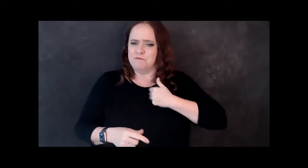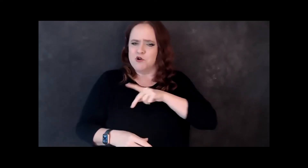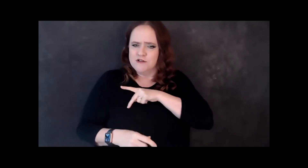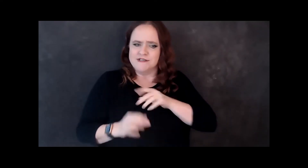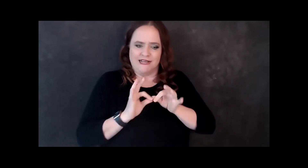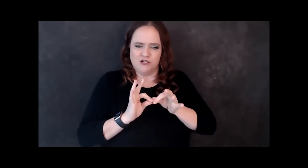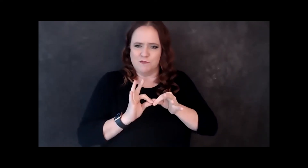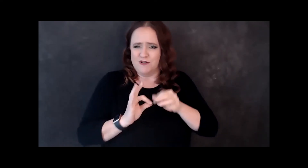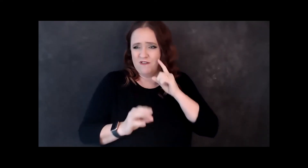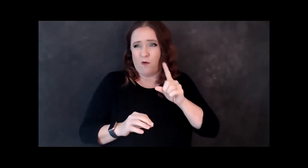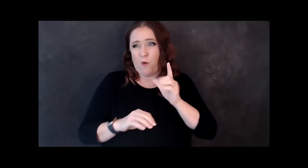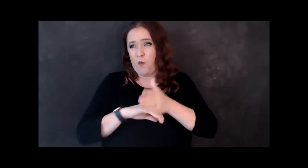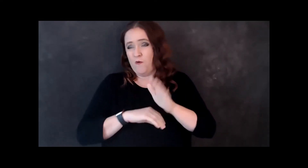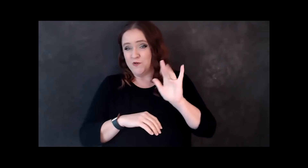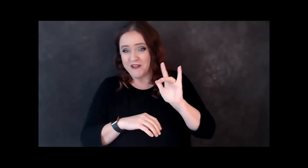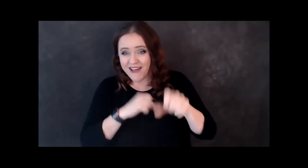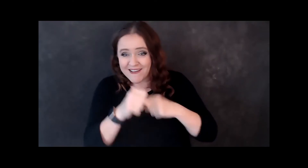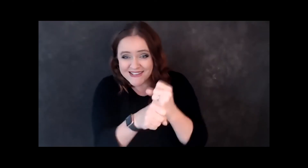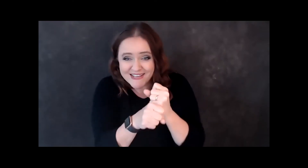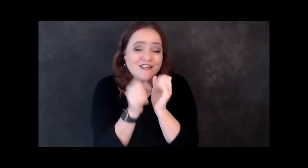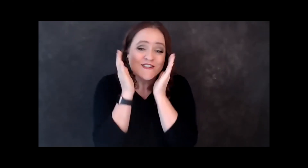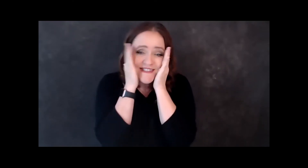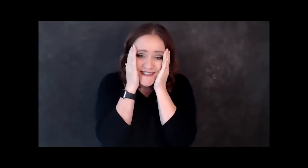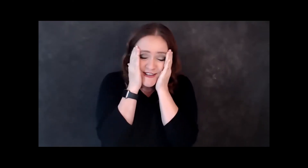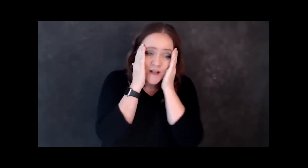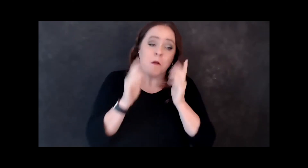I have been interpreting for over 25 years.